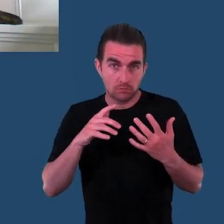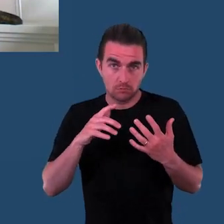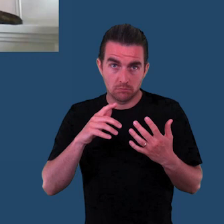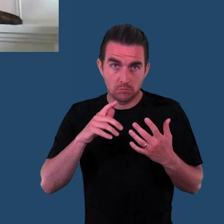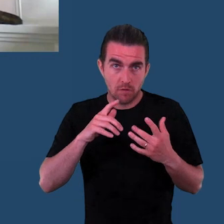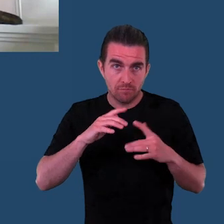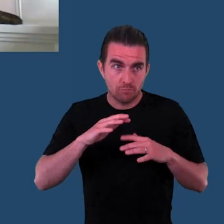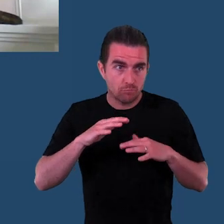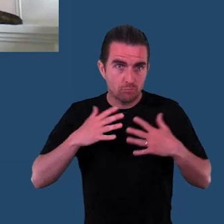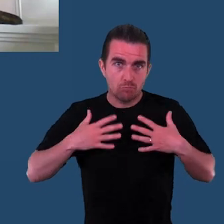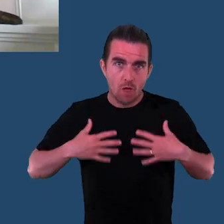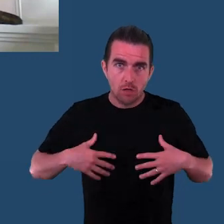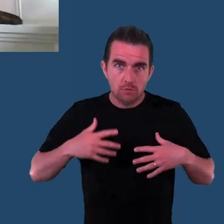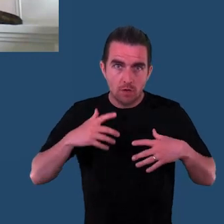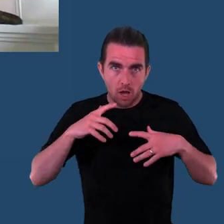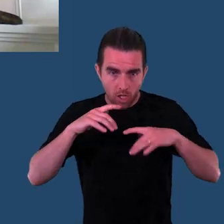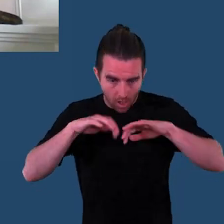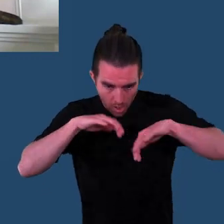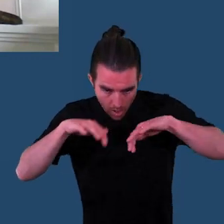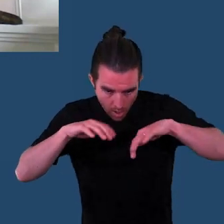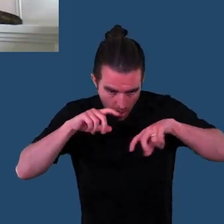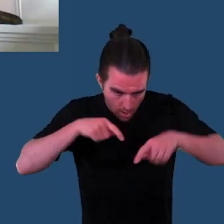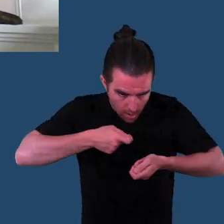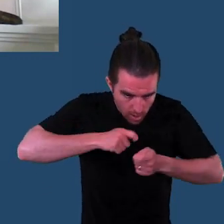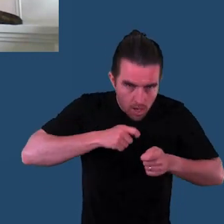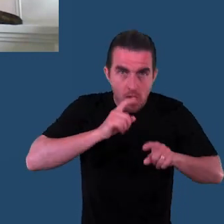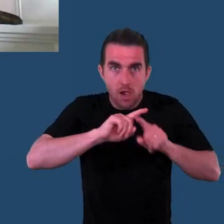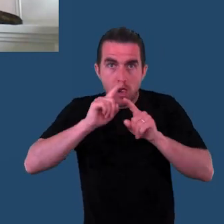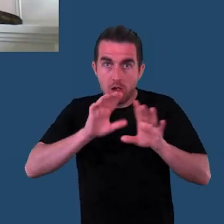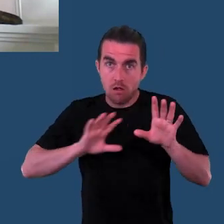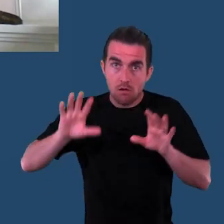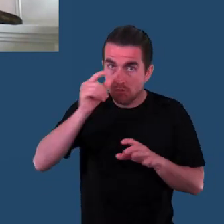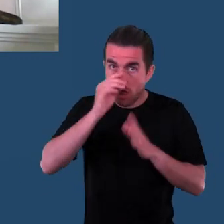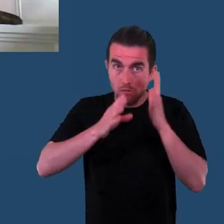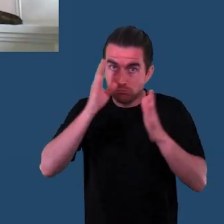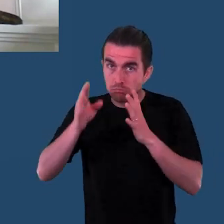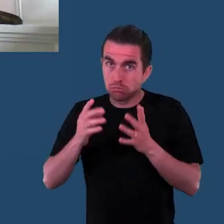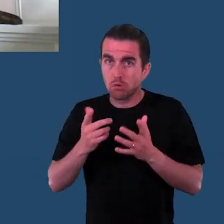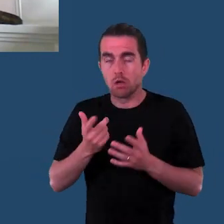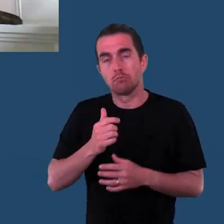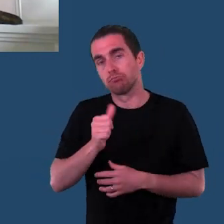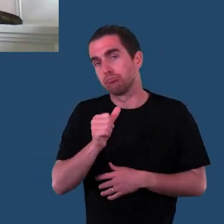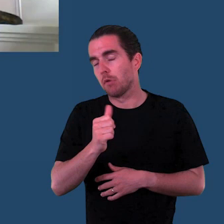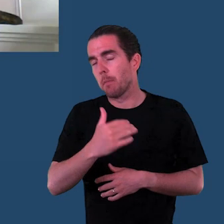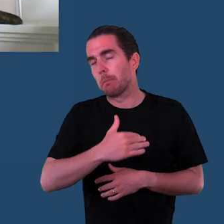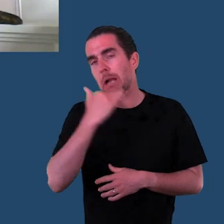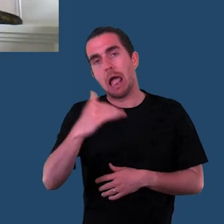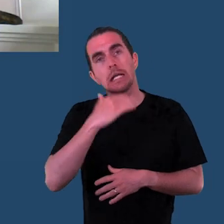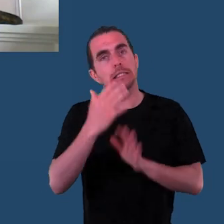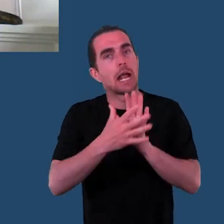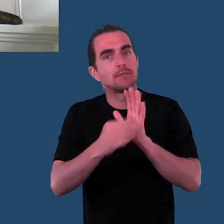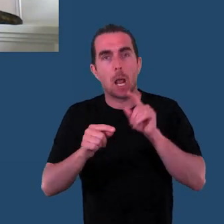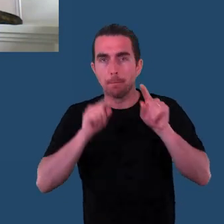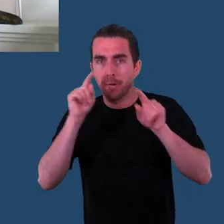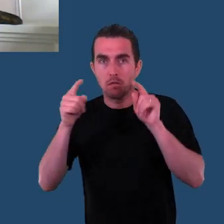you can actually go out and go hunting, you can find fossils, aren't there? Yeah, so there's actually plenty of examples of that.